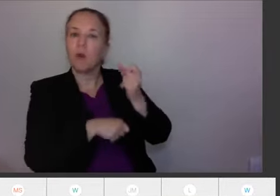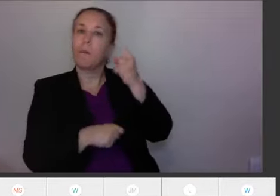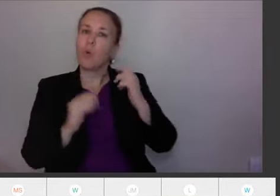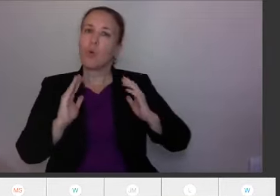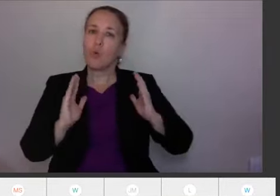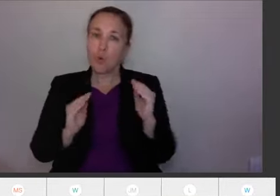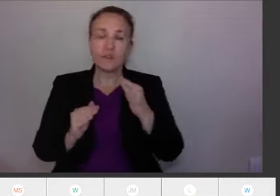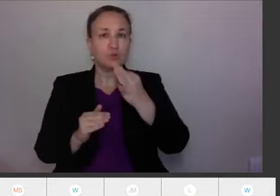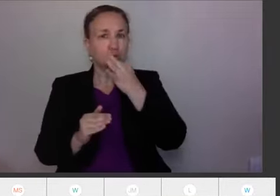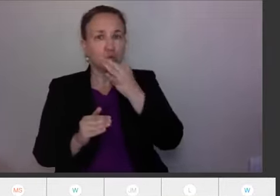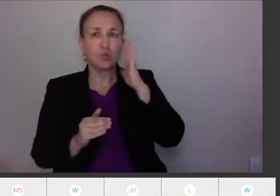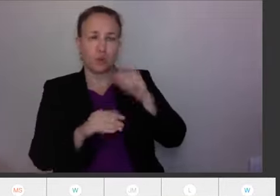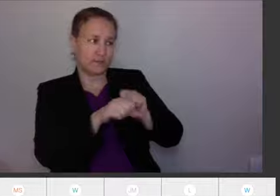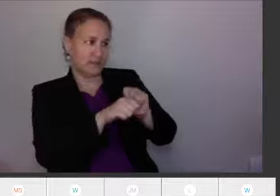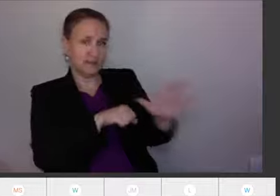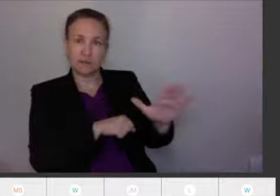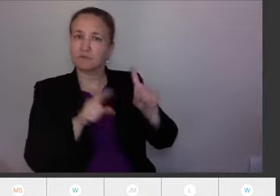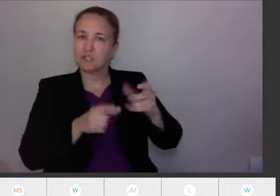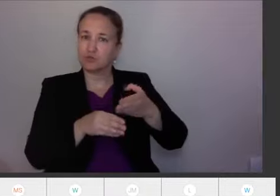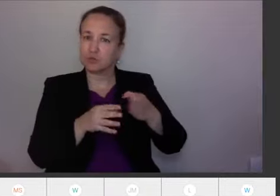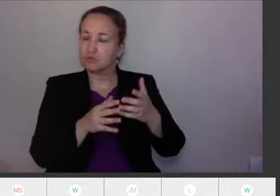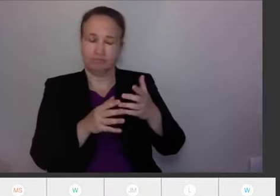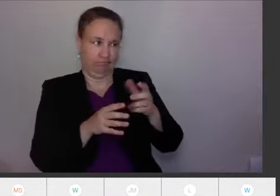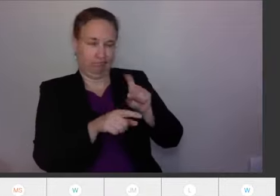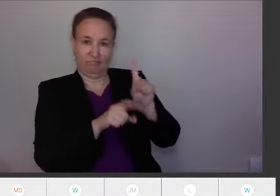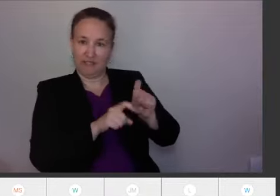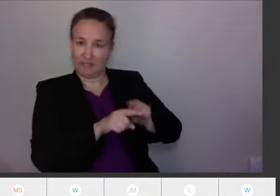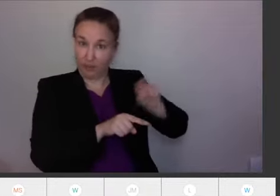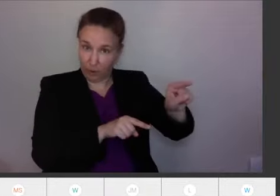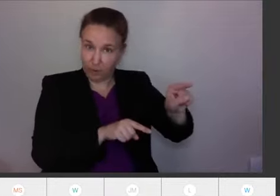going to be doing that and they are contractually obligated to